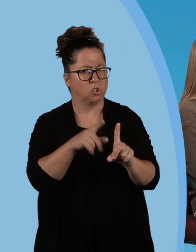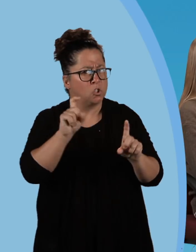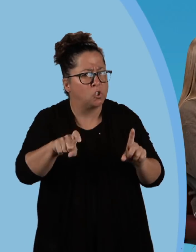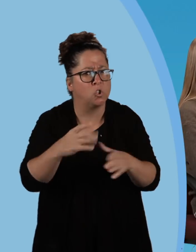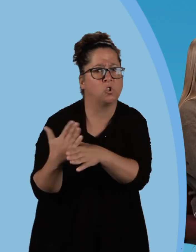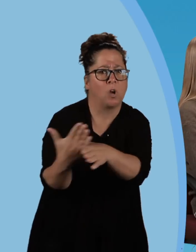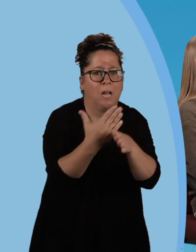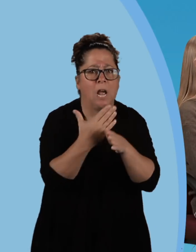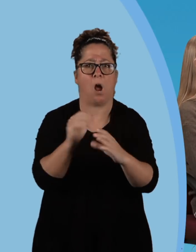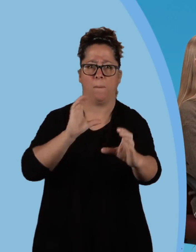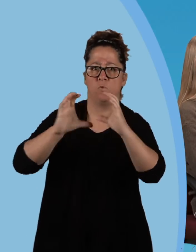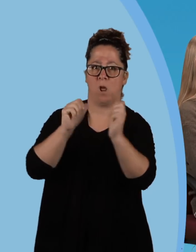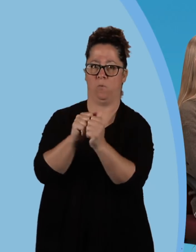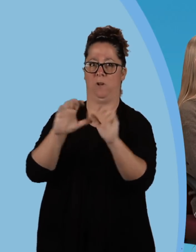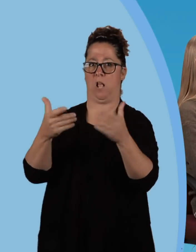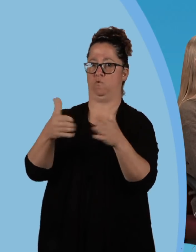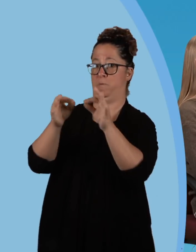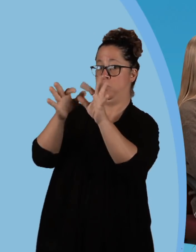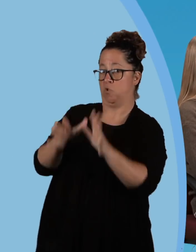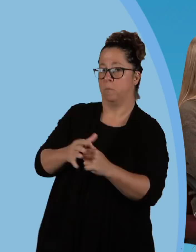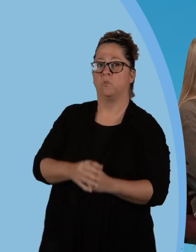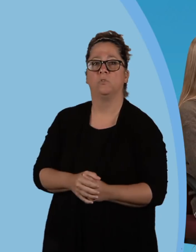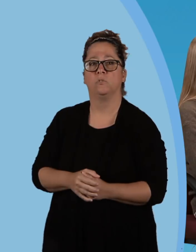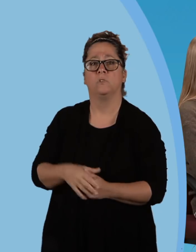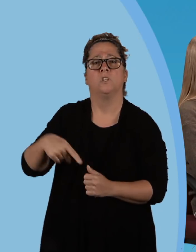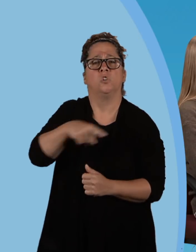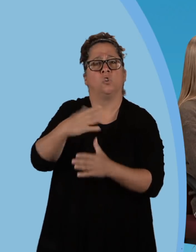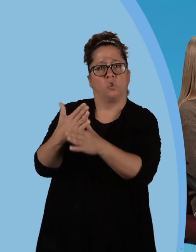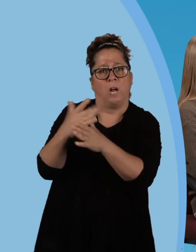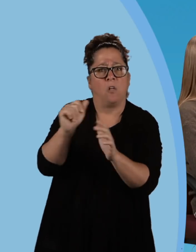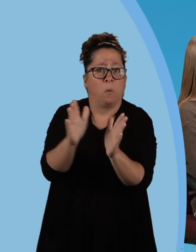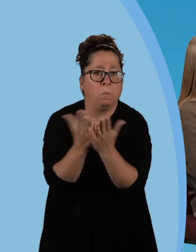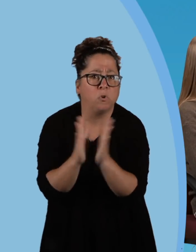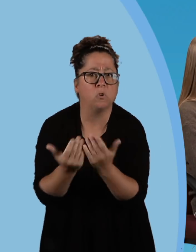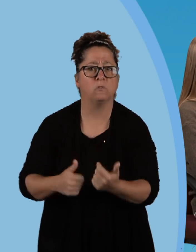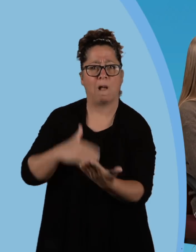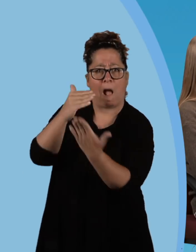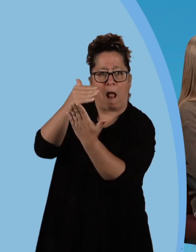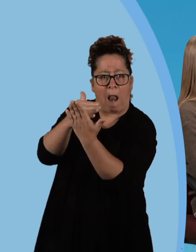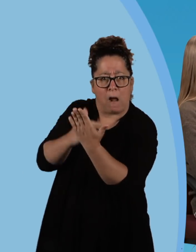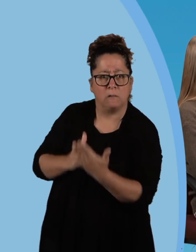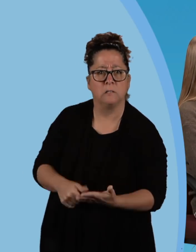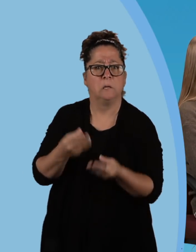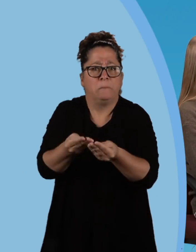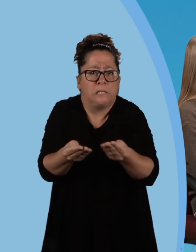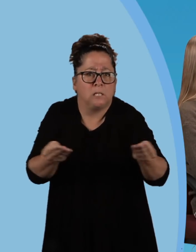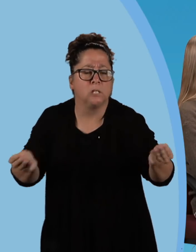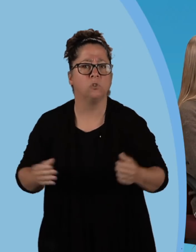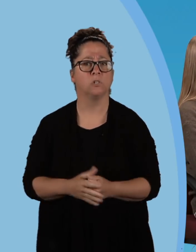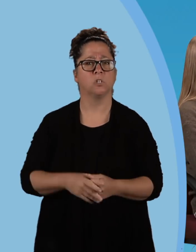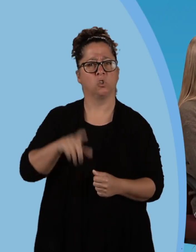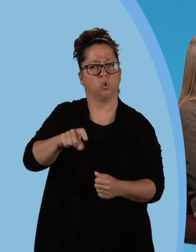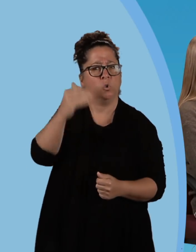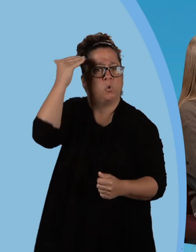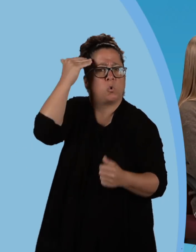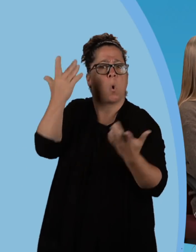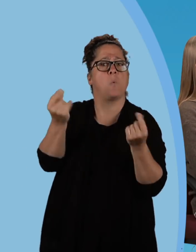and communicate with their classroom interpreter. They should share their books, their lesson plans, materials.